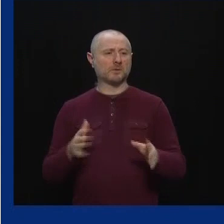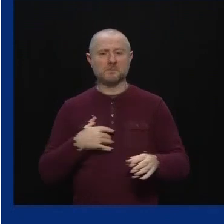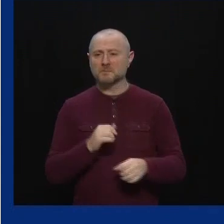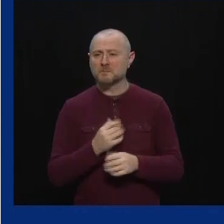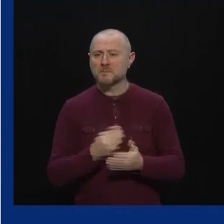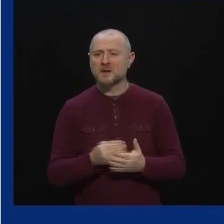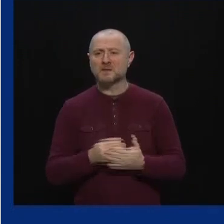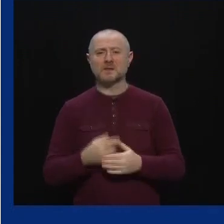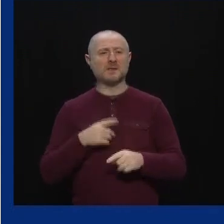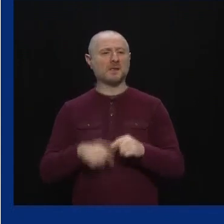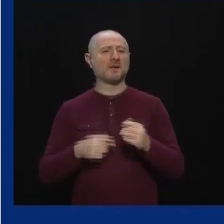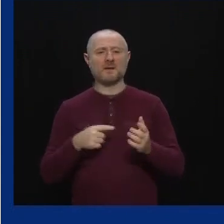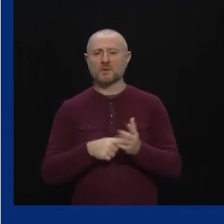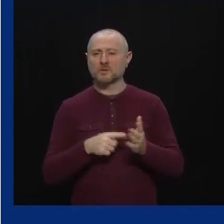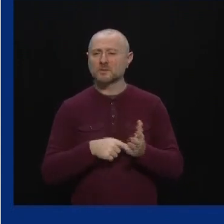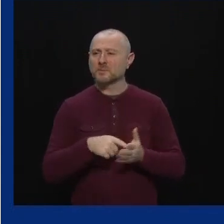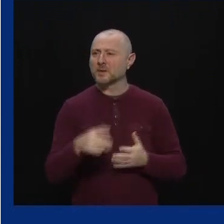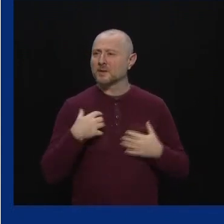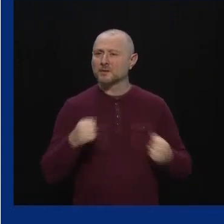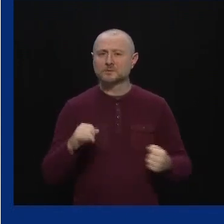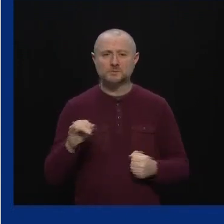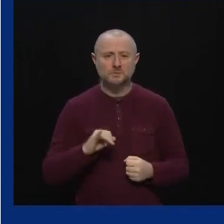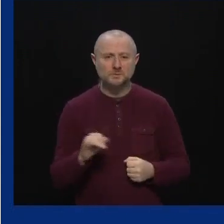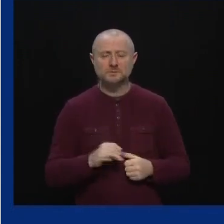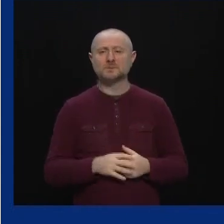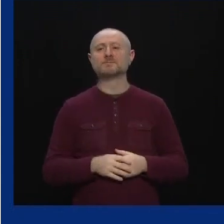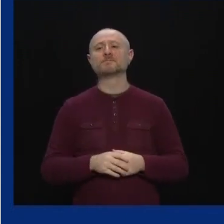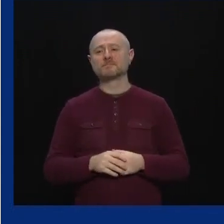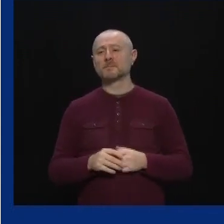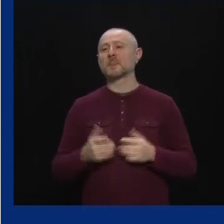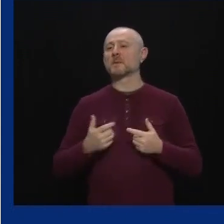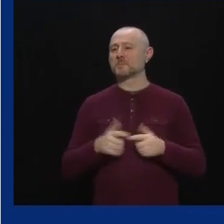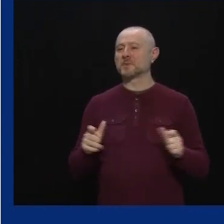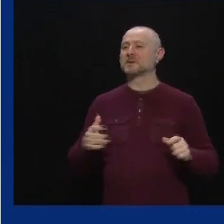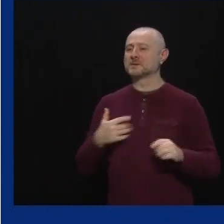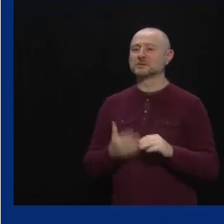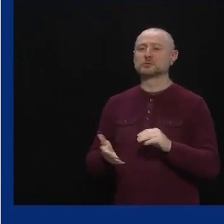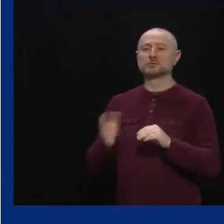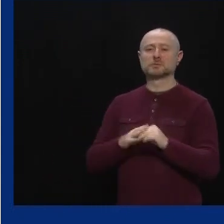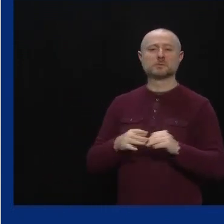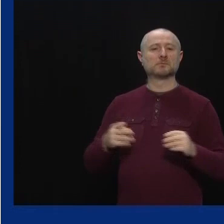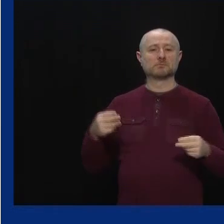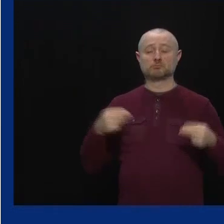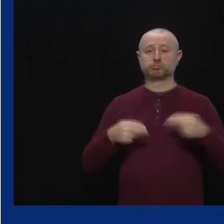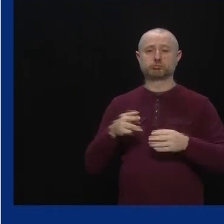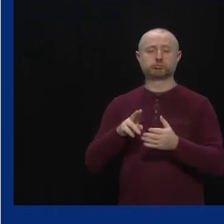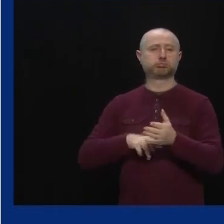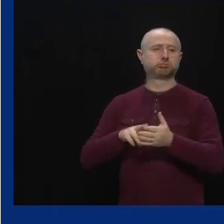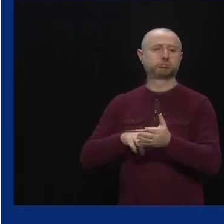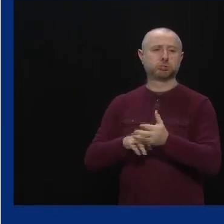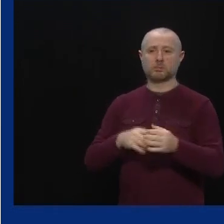WHEN MANY PEOPLE LOST THEIR JOBS INSURANCE OR LOST INCOME AND WEREN'T ABLE TO AFFORD HEALTH